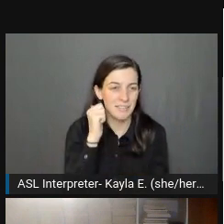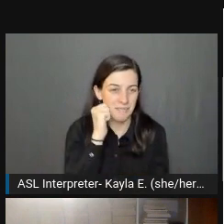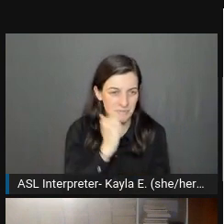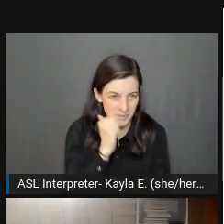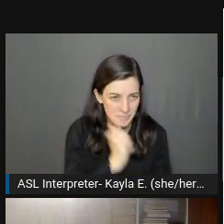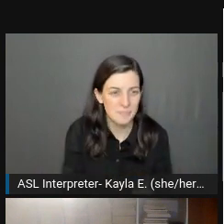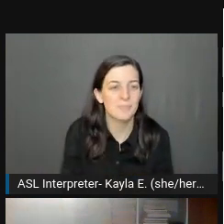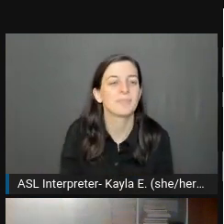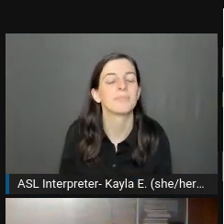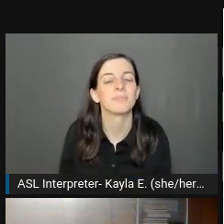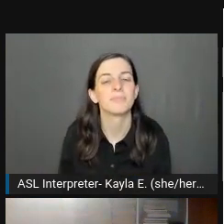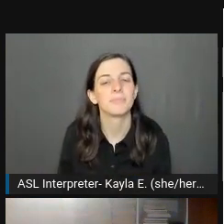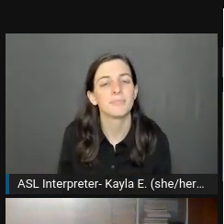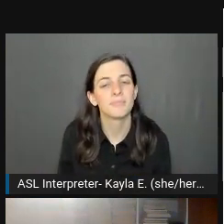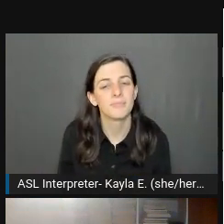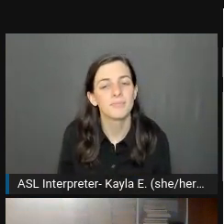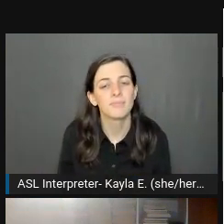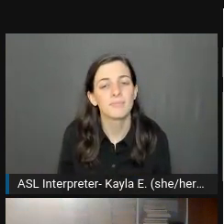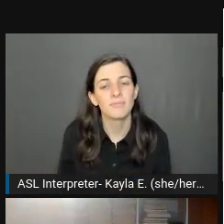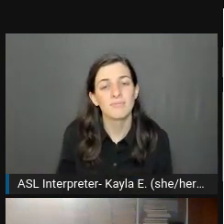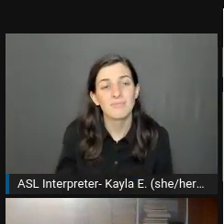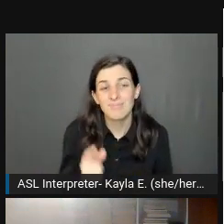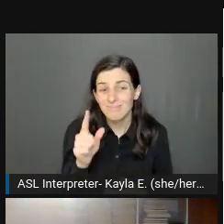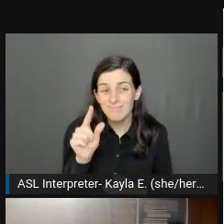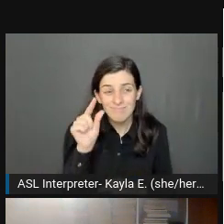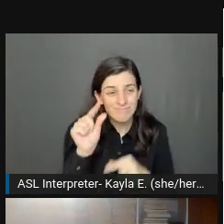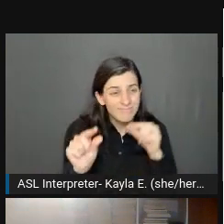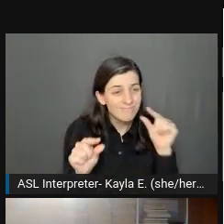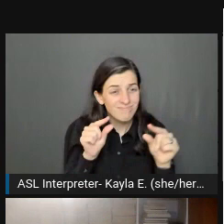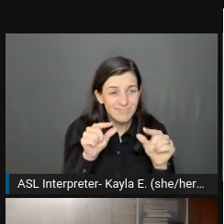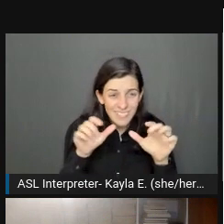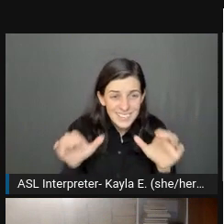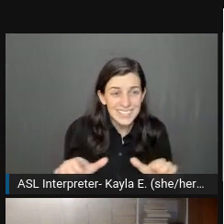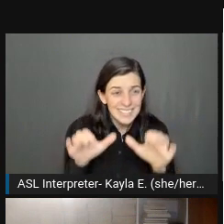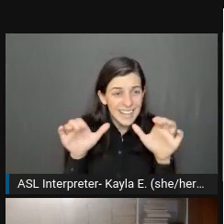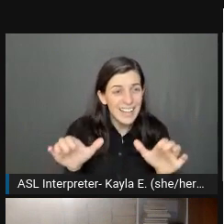Some little and simple tasks becomes a nightmare,